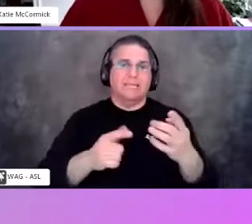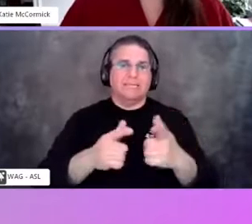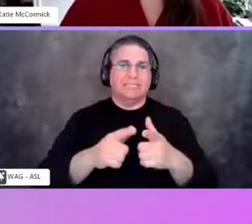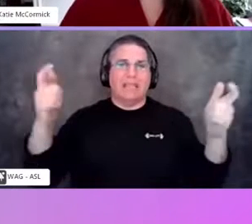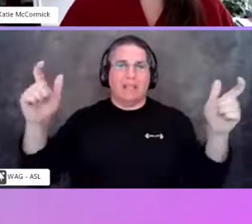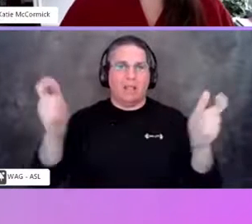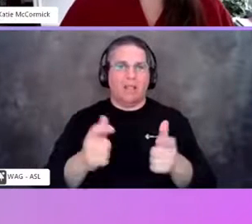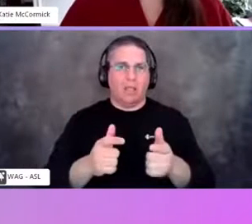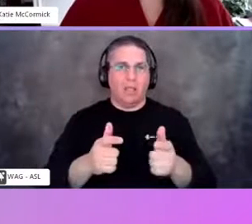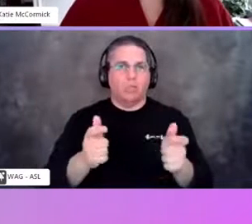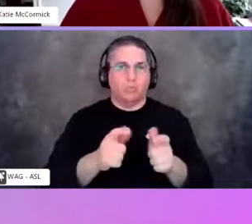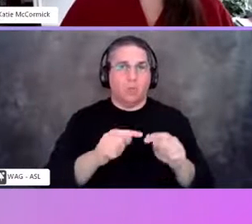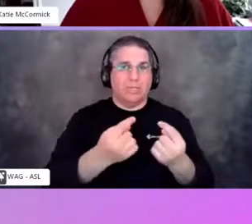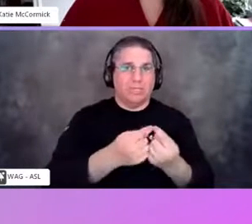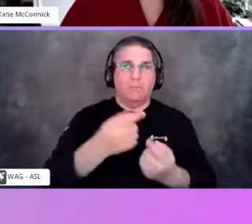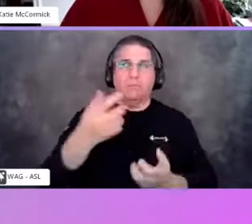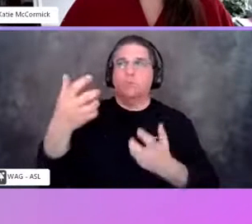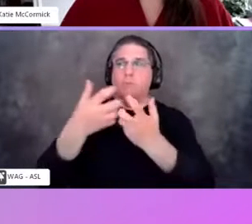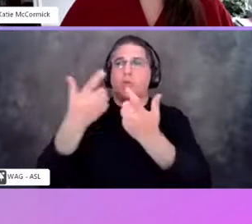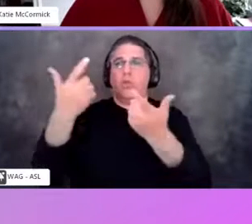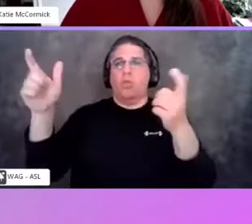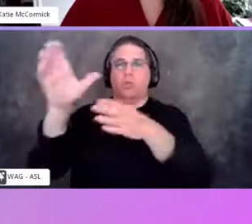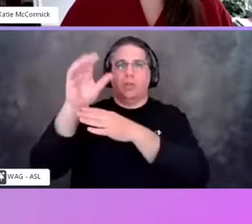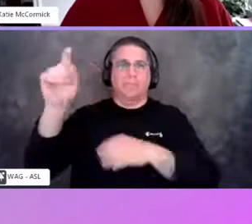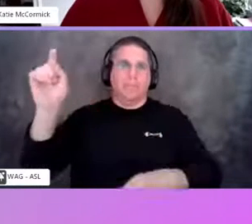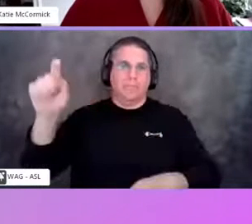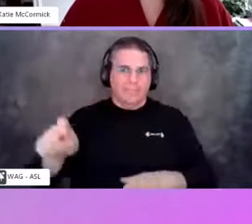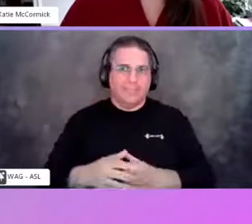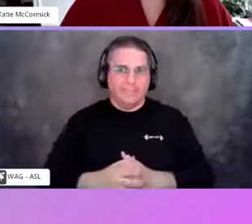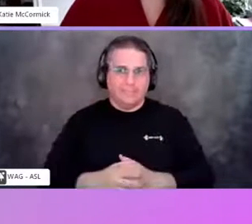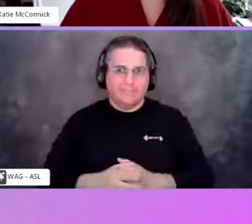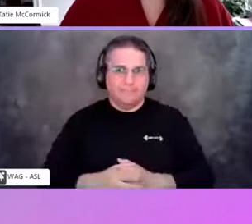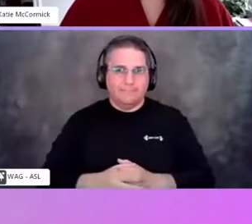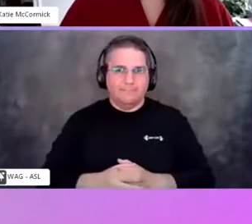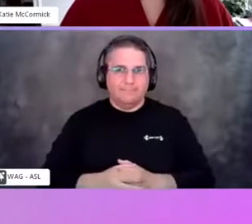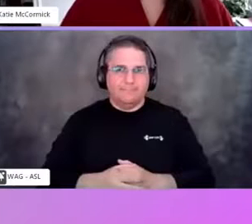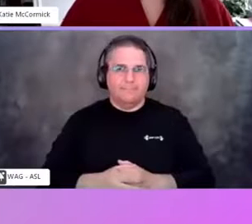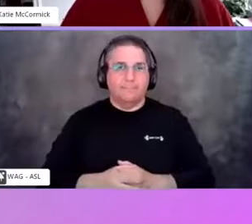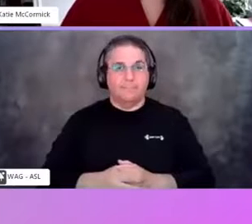facing missing knowledge of accessibility, and scaling a